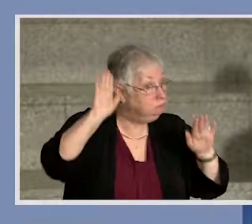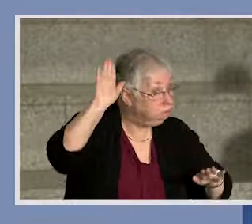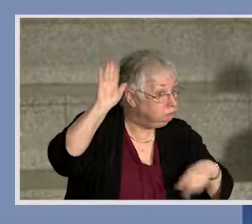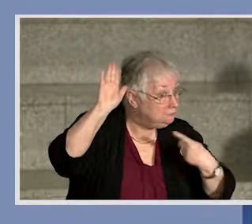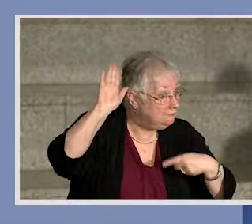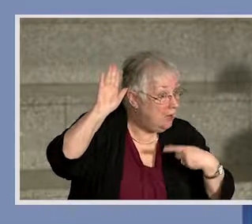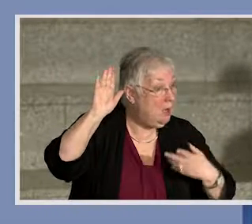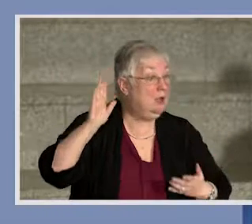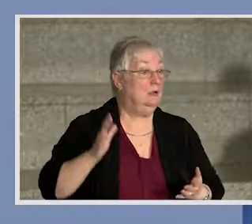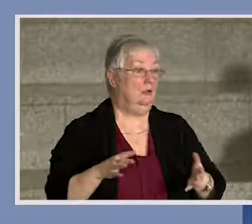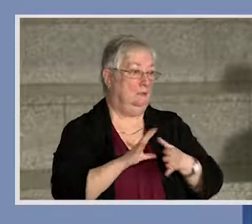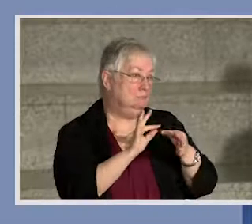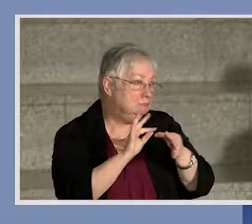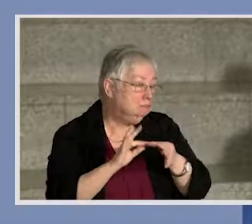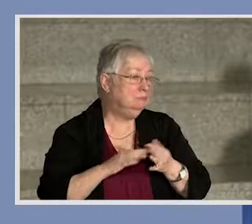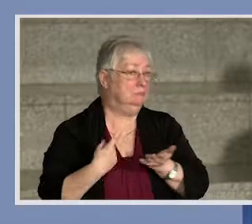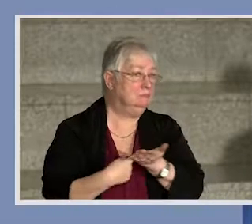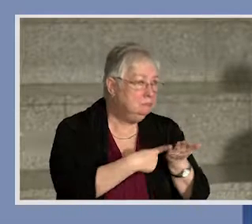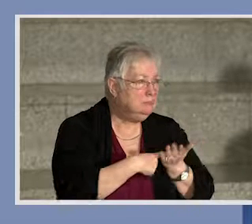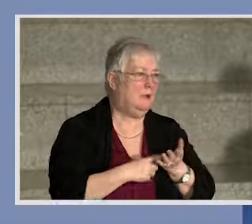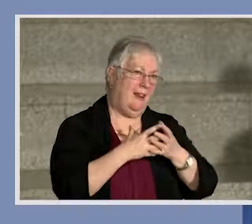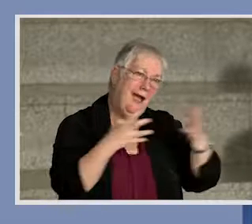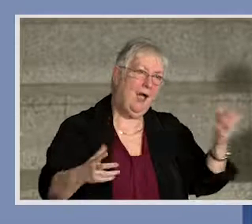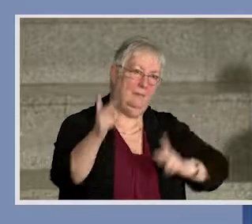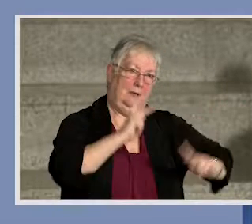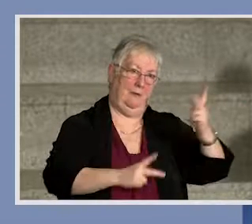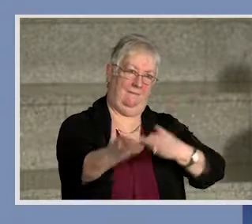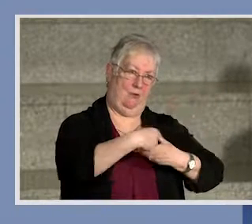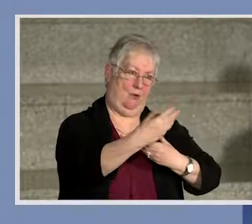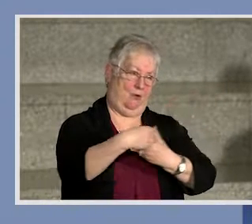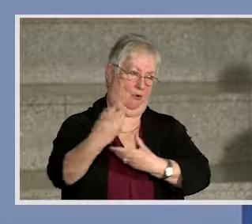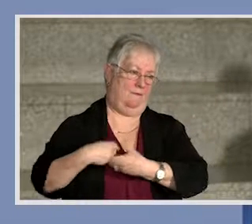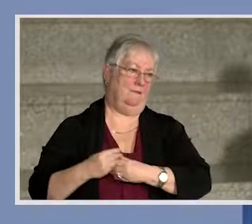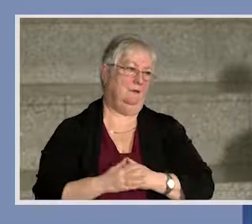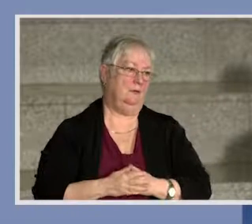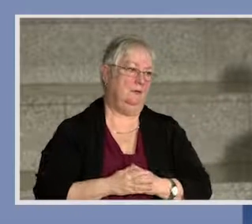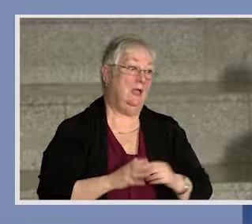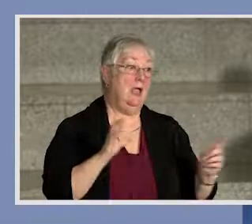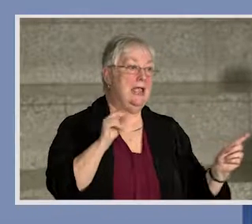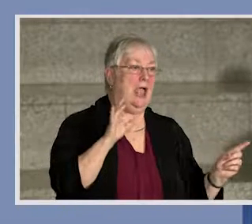AFTER THE COUNCIL WILL MAKE HOPEFULLY SOME JUST MINOR CHANGES TO THE BUDGET BECAUSE IT